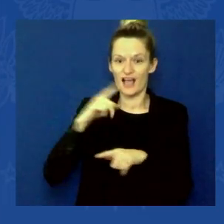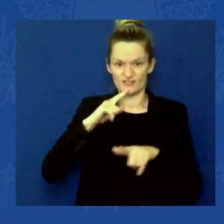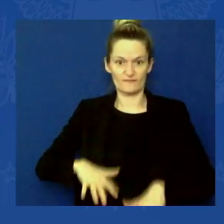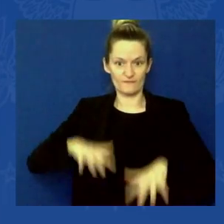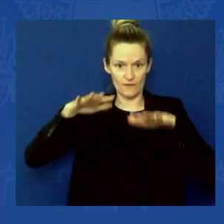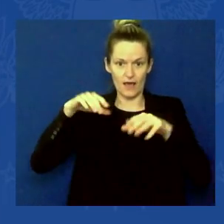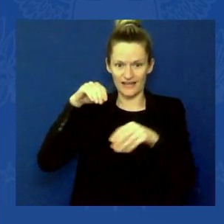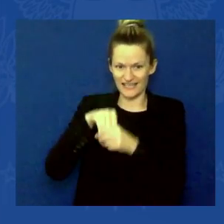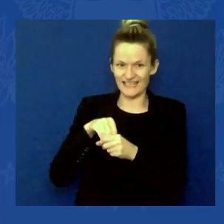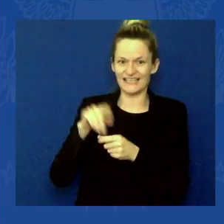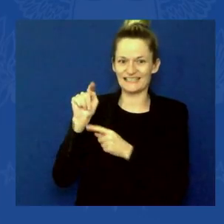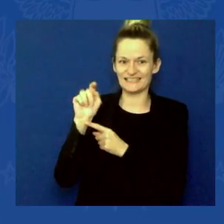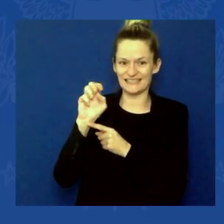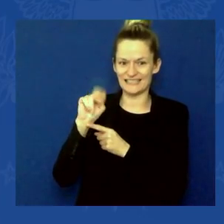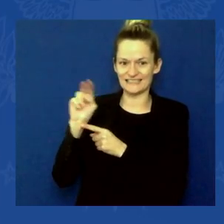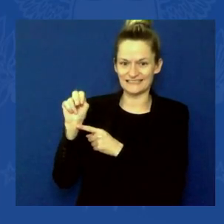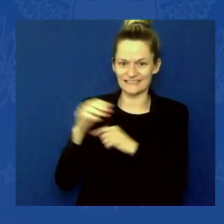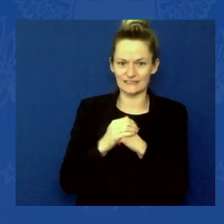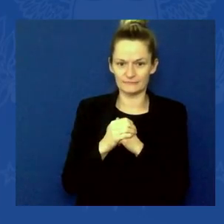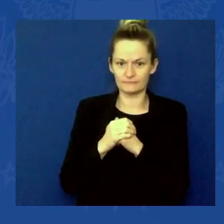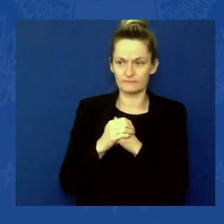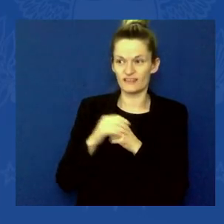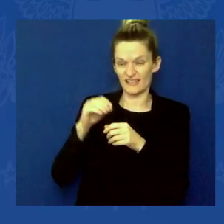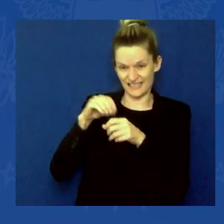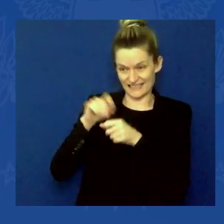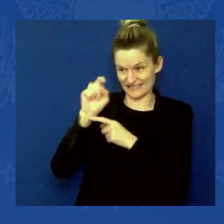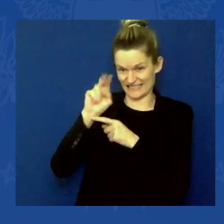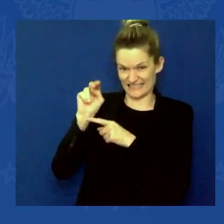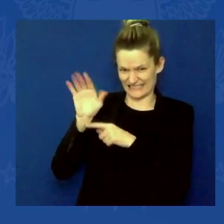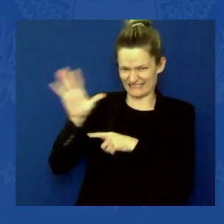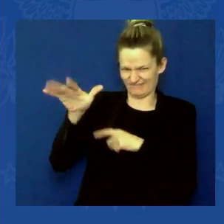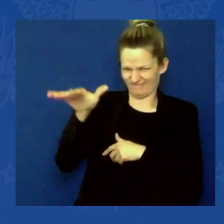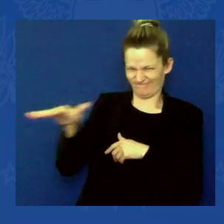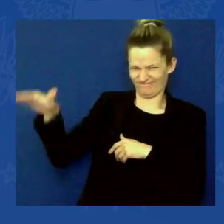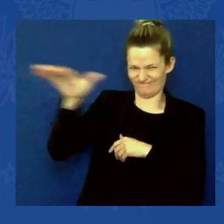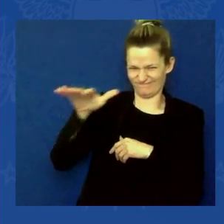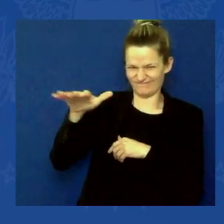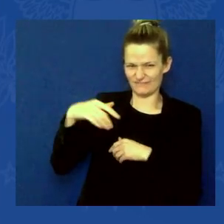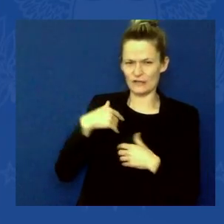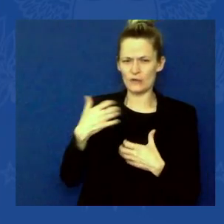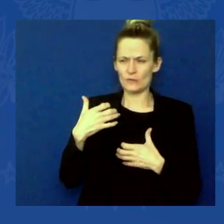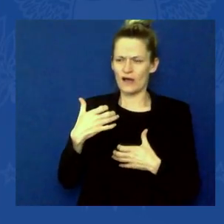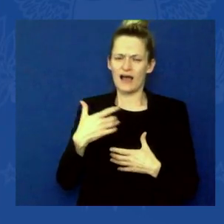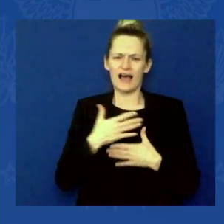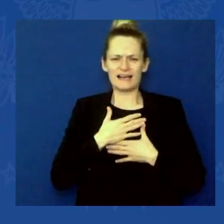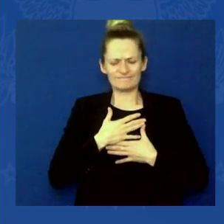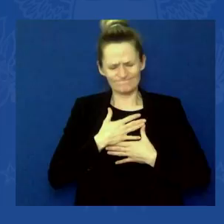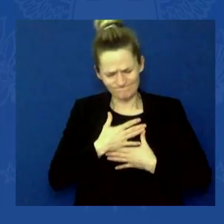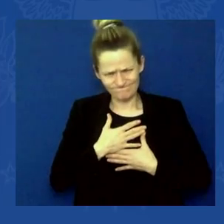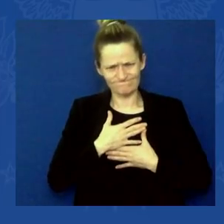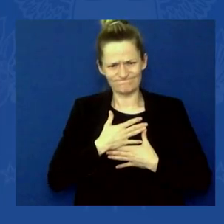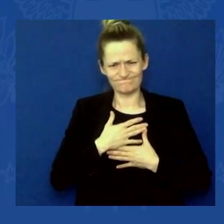I want to begin by expressing my deepest condolences for the sudden and tragic loss of life due to this flash flood.